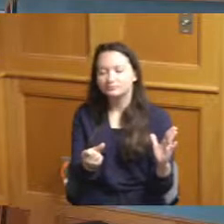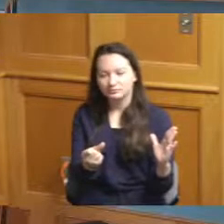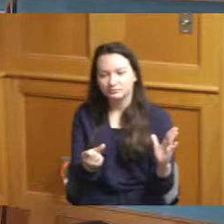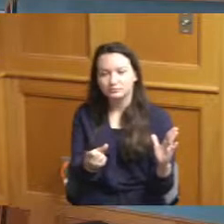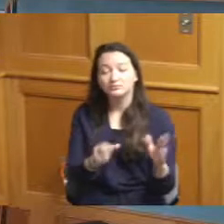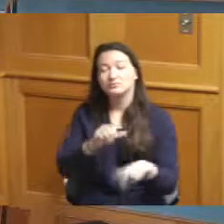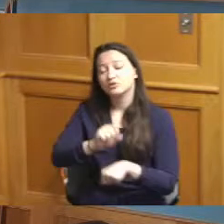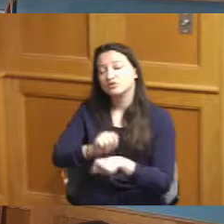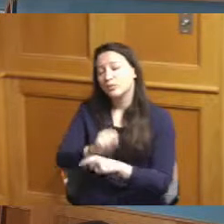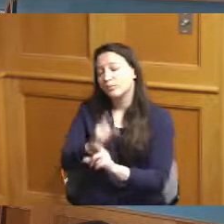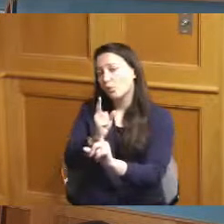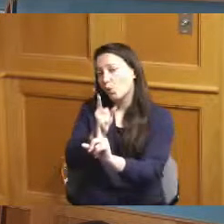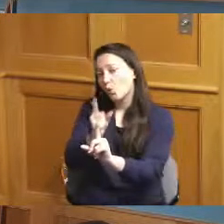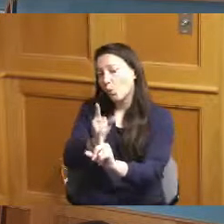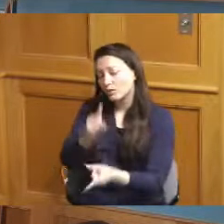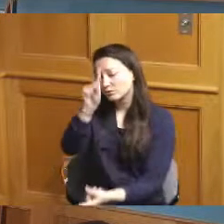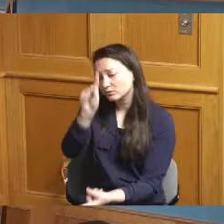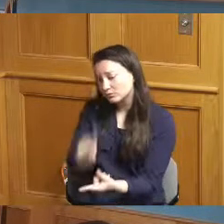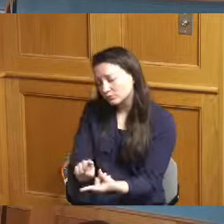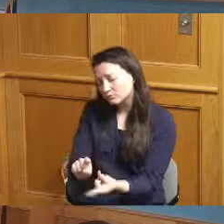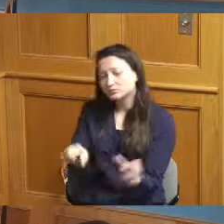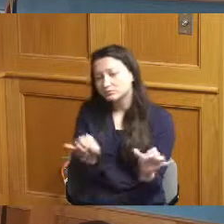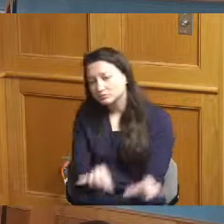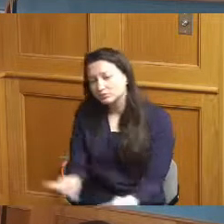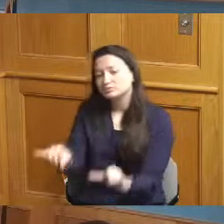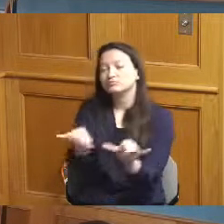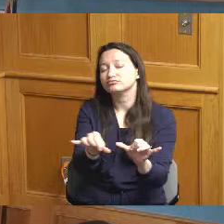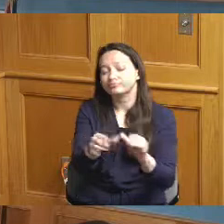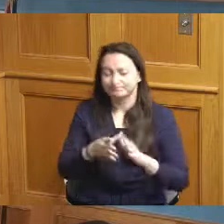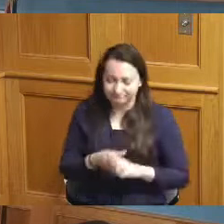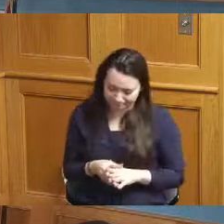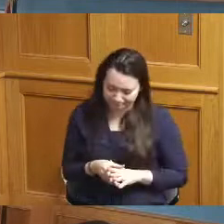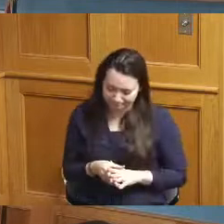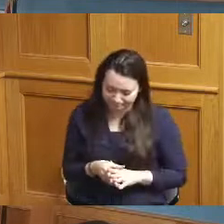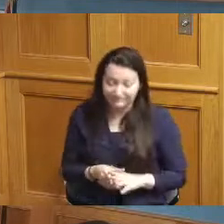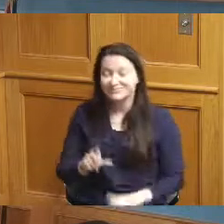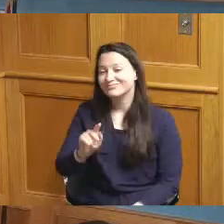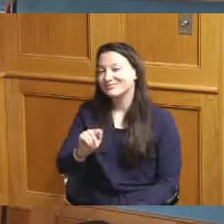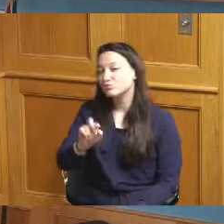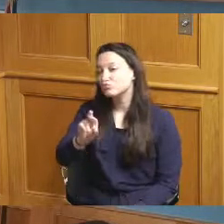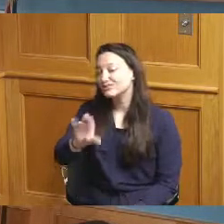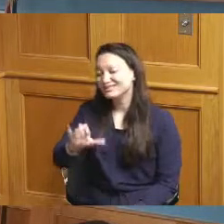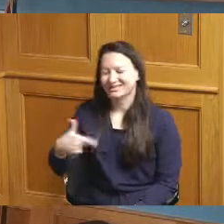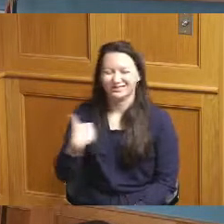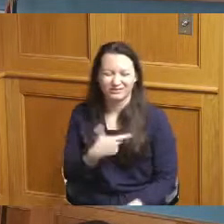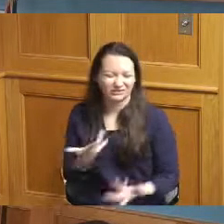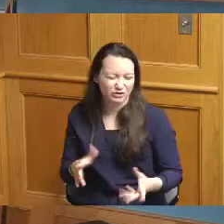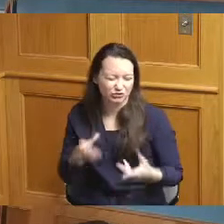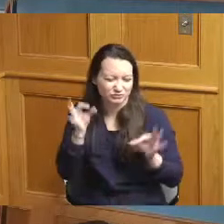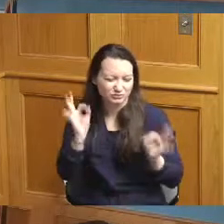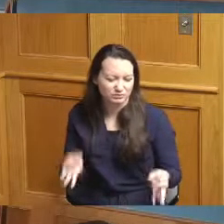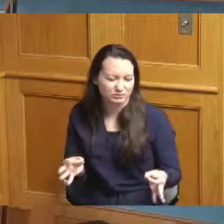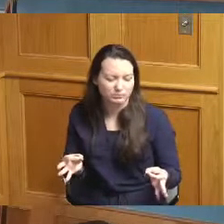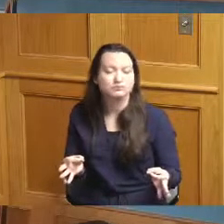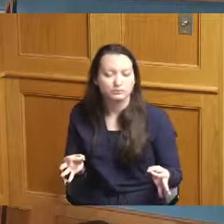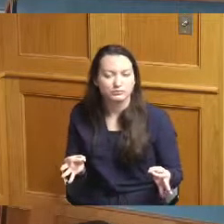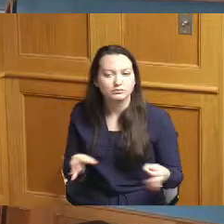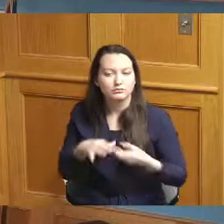their job goals to be consistent with that the TRC decided to take into account the local community's